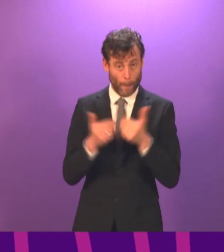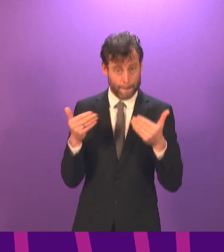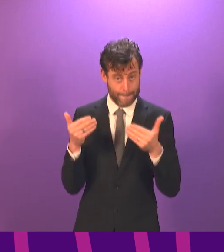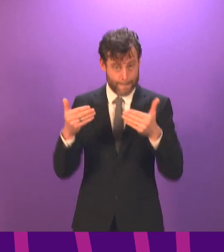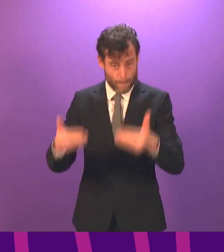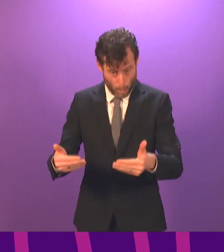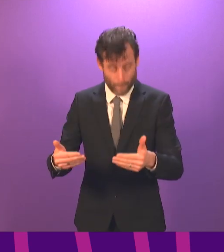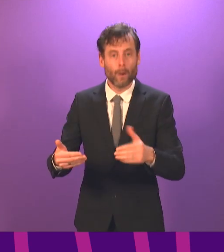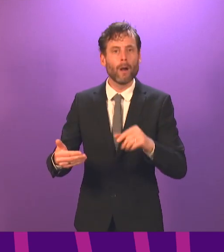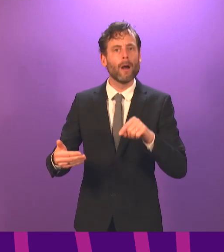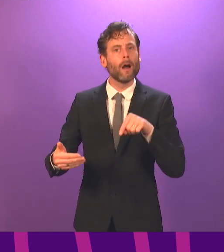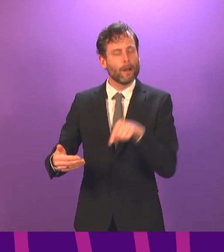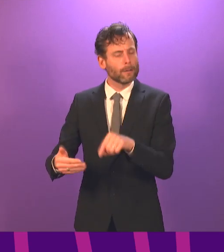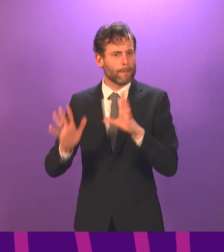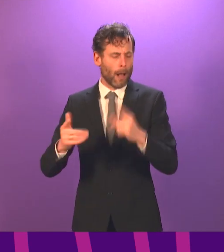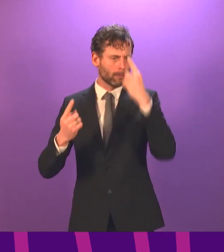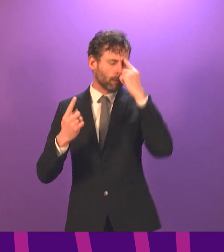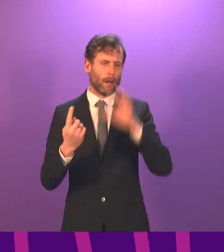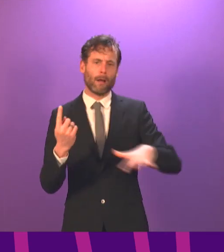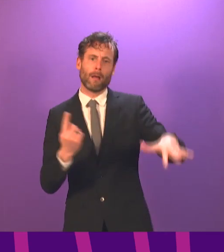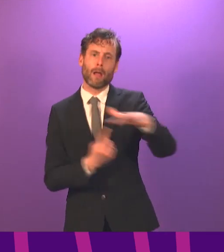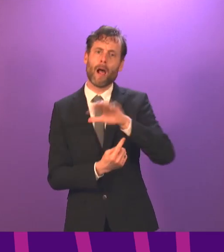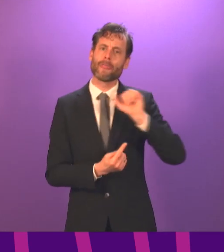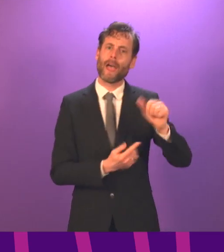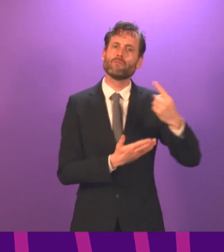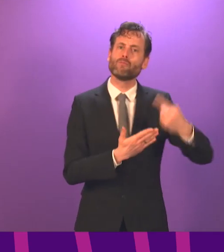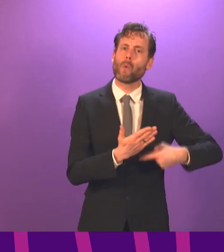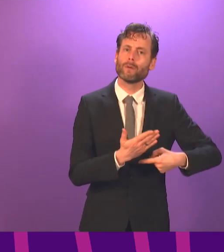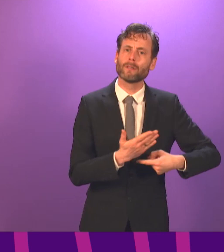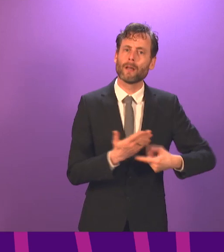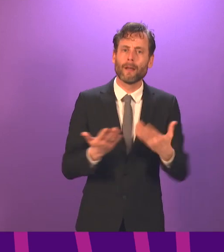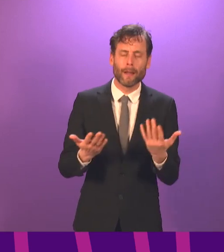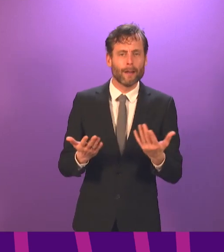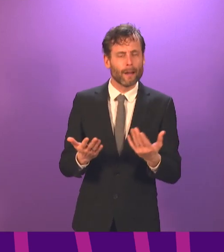light. There will be people who are concerned about the issue. As I said, it is incumbent